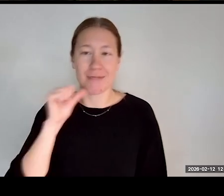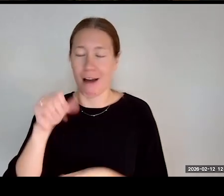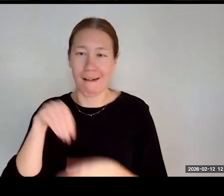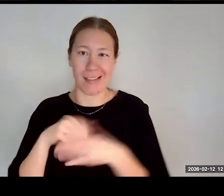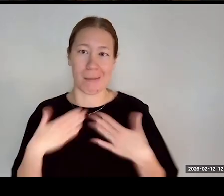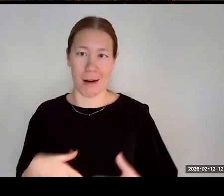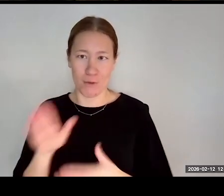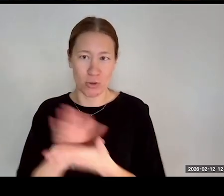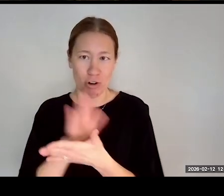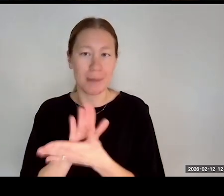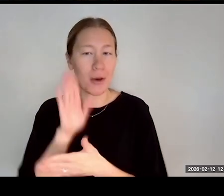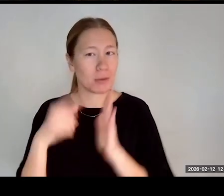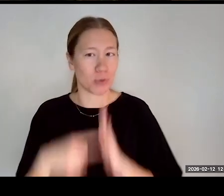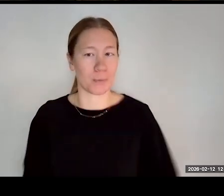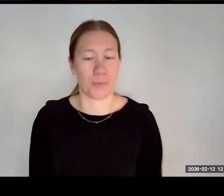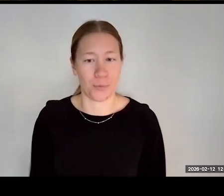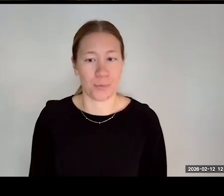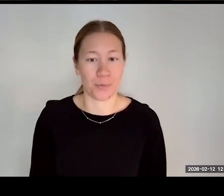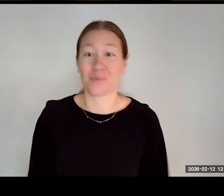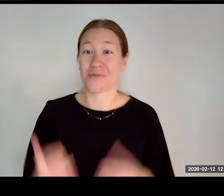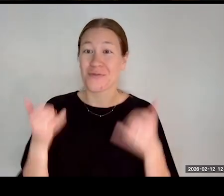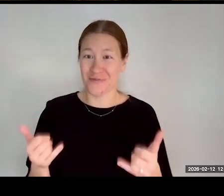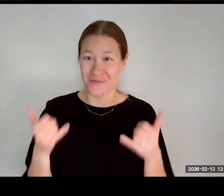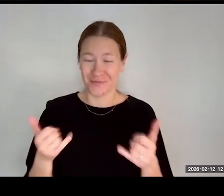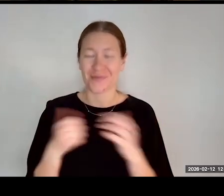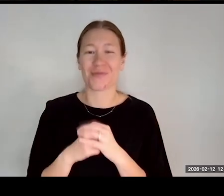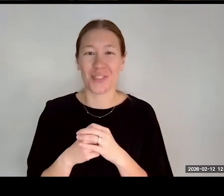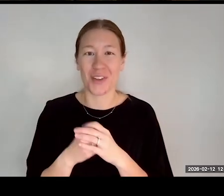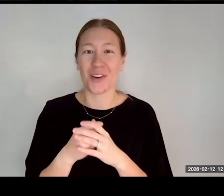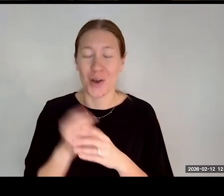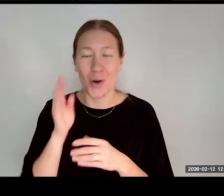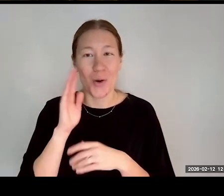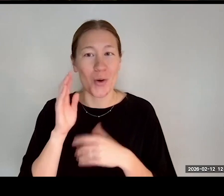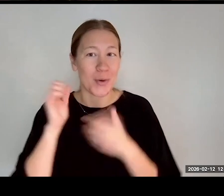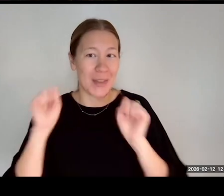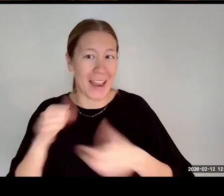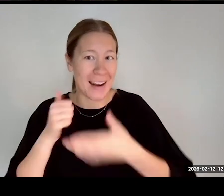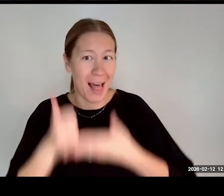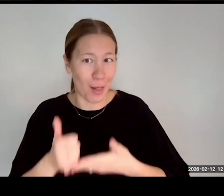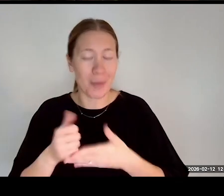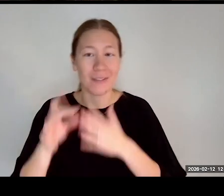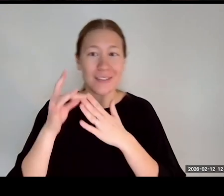So, with that there are ways that you can help to guide your work and check your work as you're going.